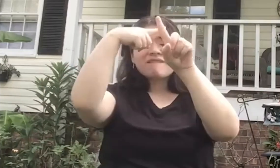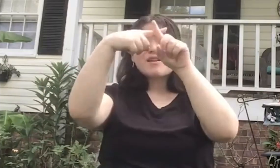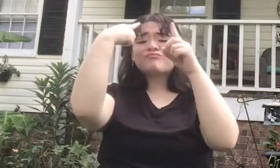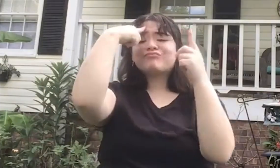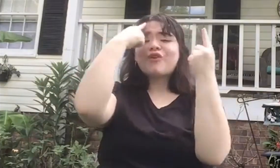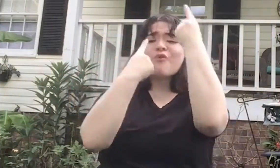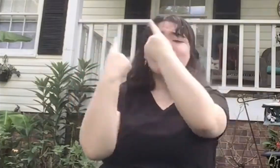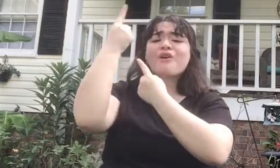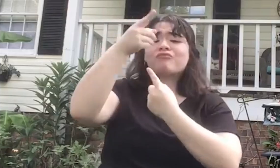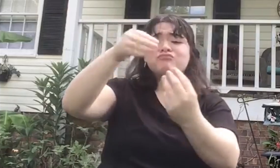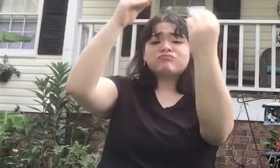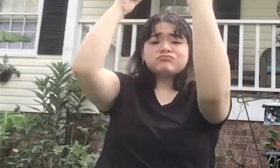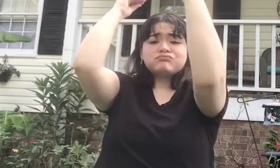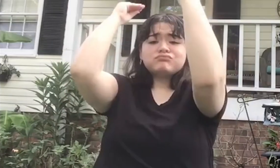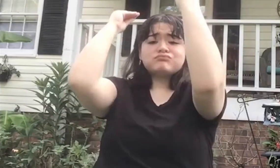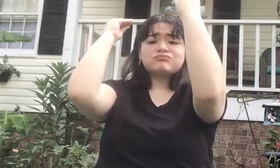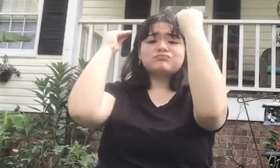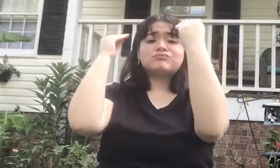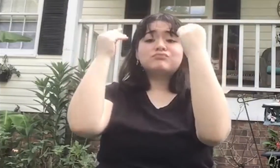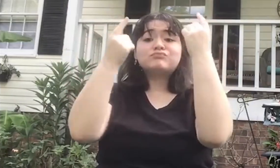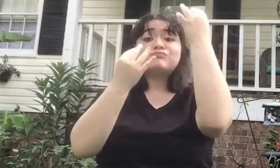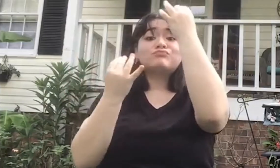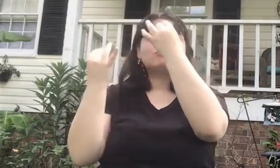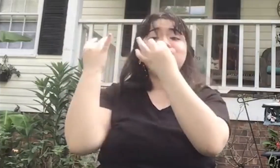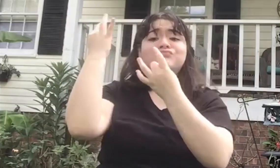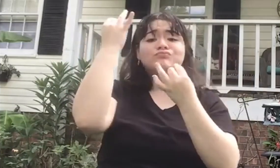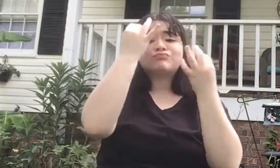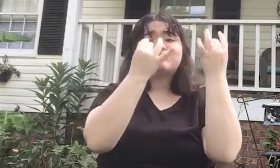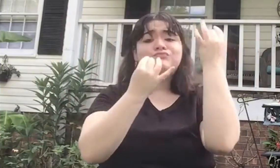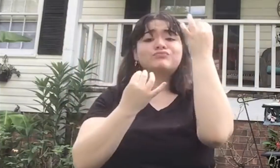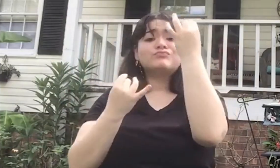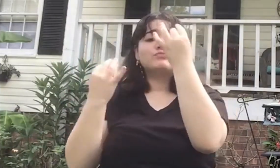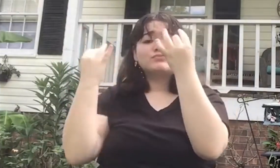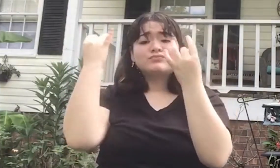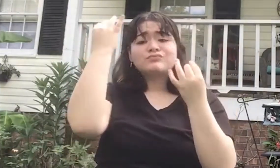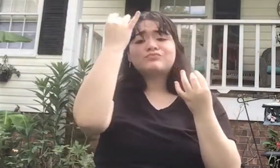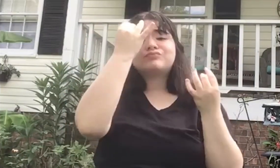So raise your heads and tip your caps